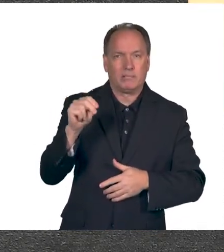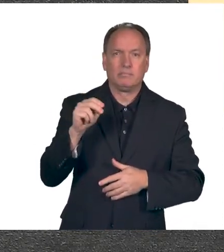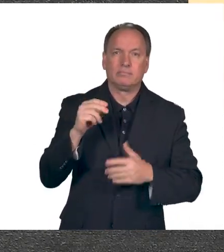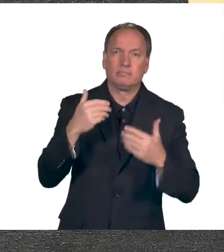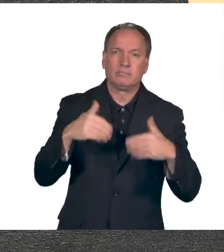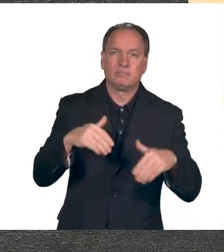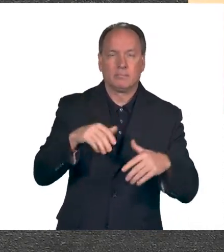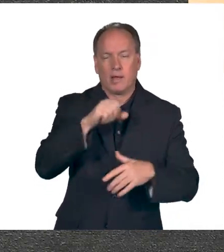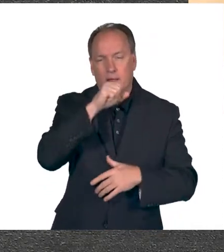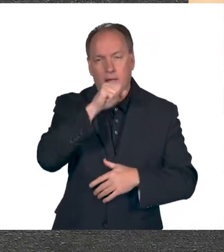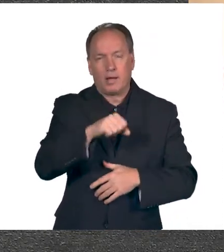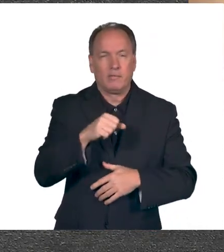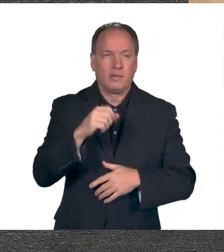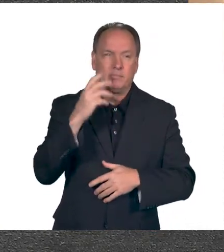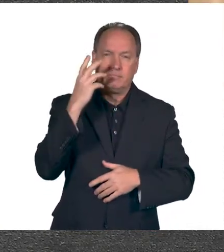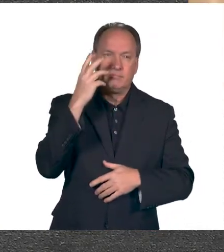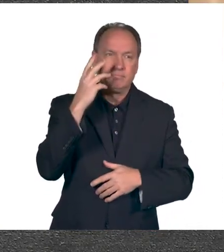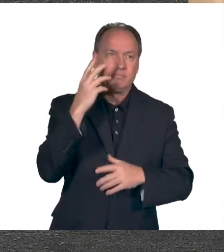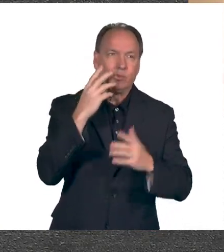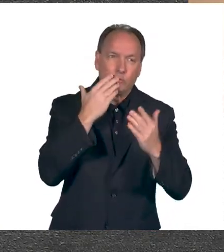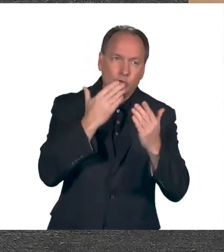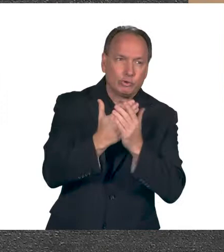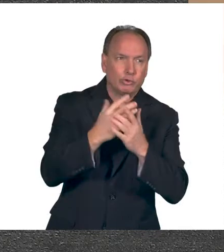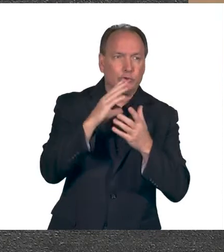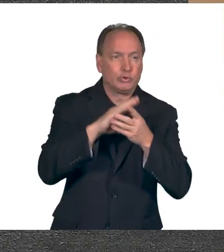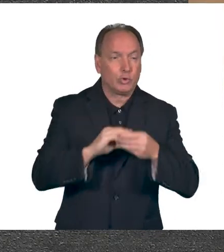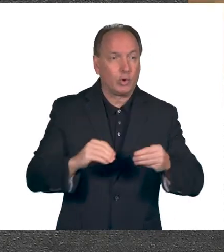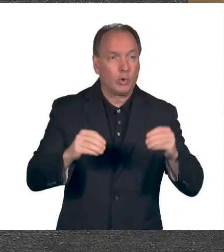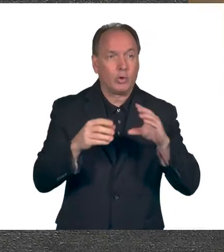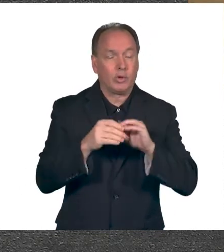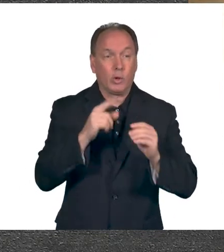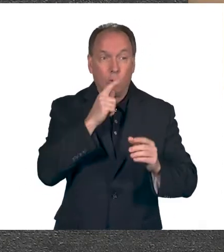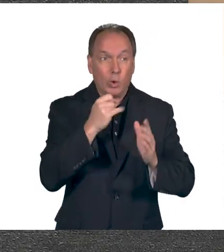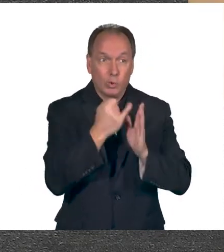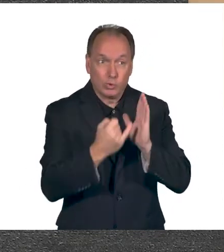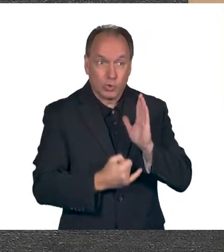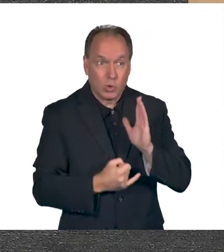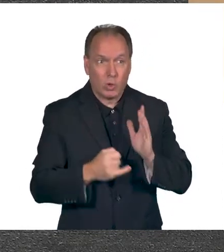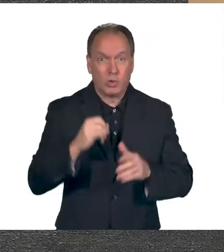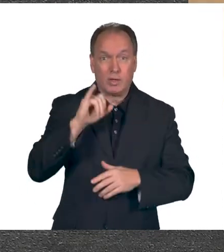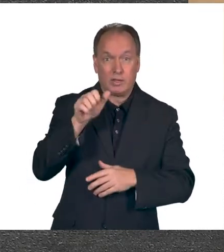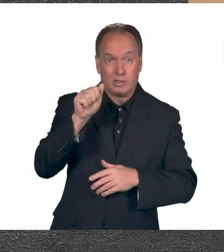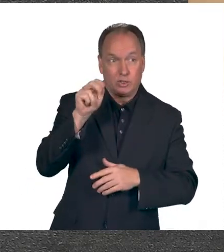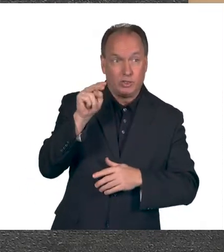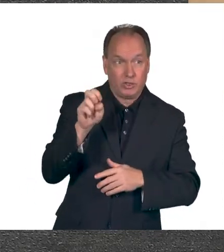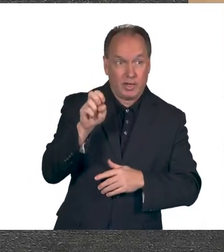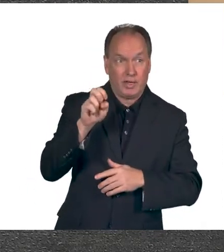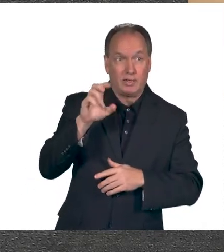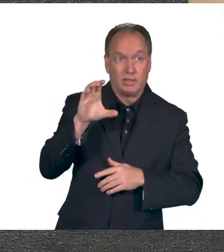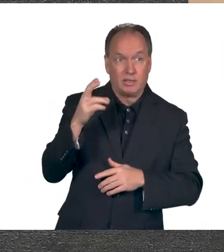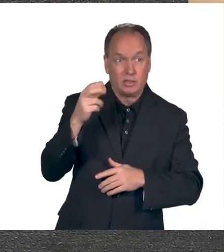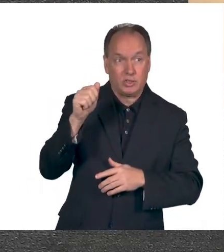Open that up so you don't have to see the glaring, there it is. By Jane Chapman is the illustrator she draws the pictures.